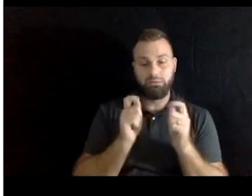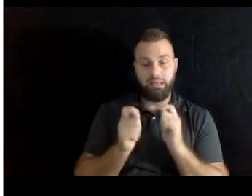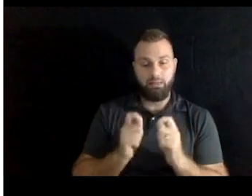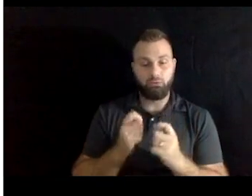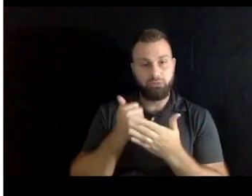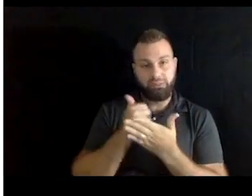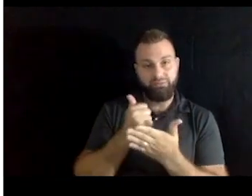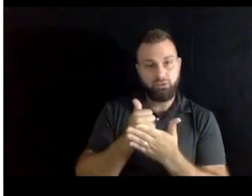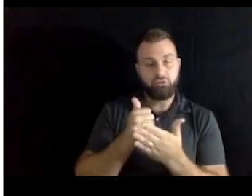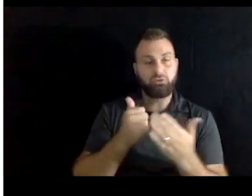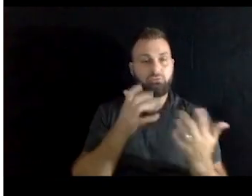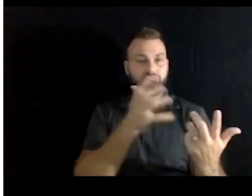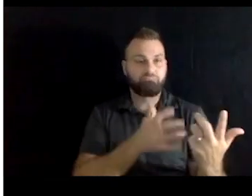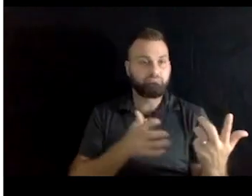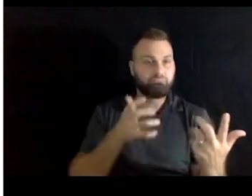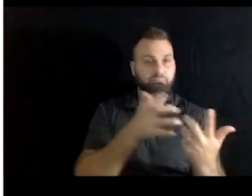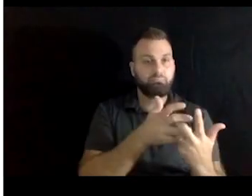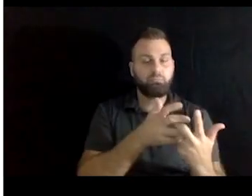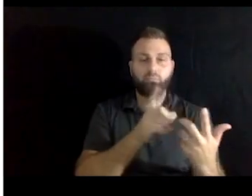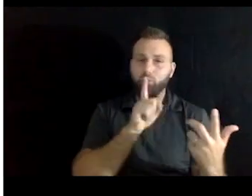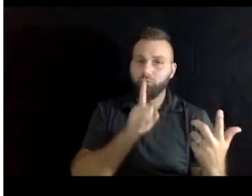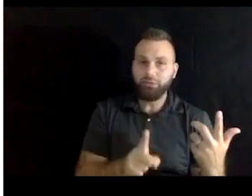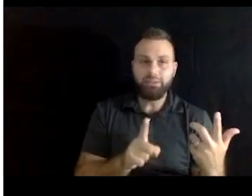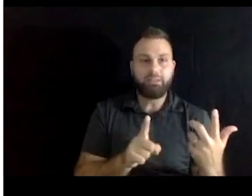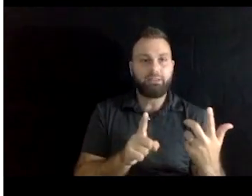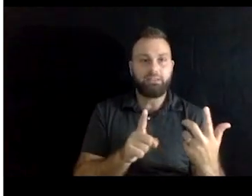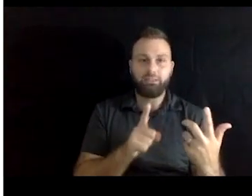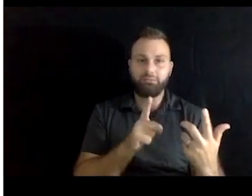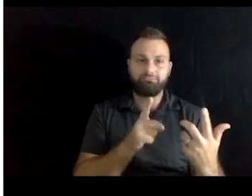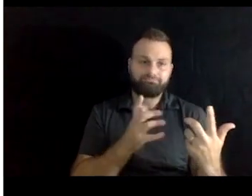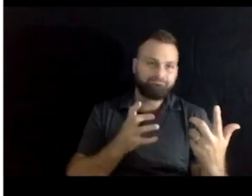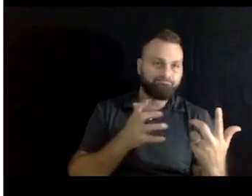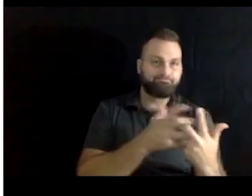That is supposed to really be very impactful for certain groups of beneficiaries,